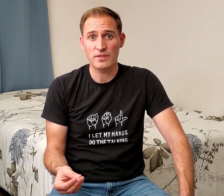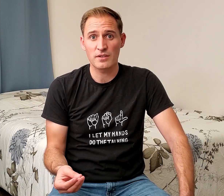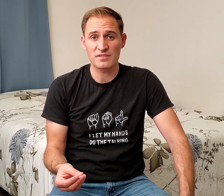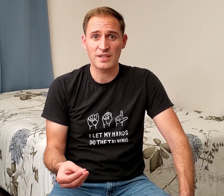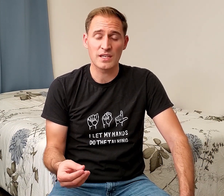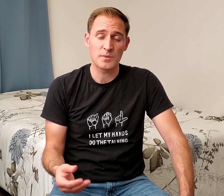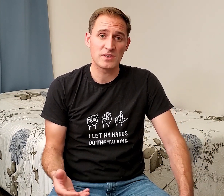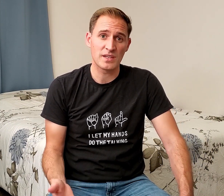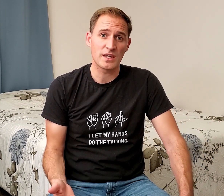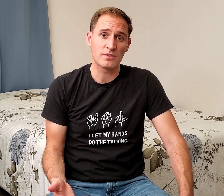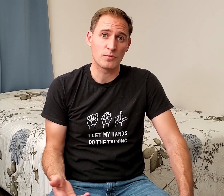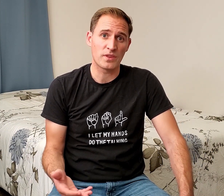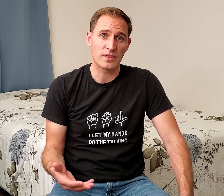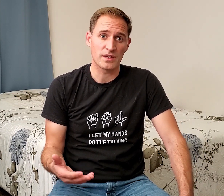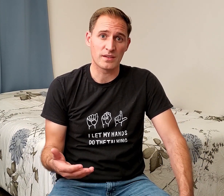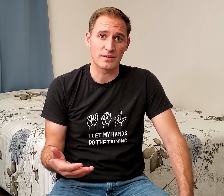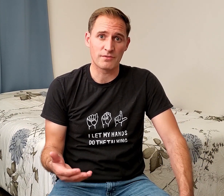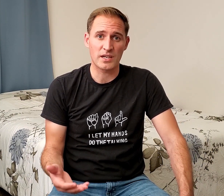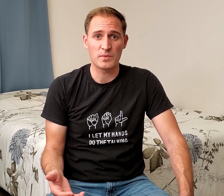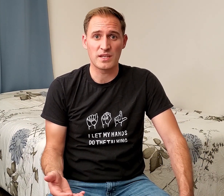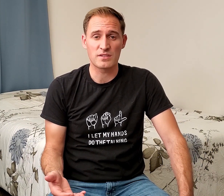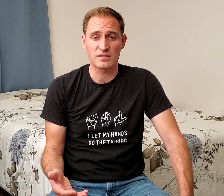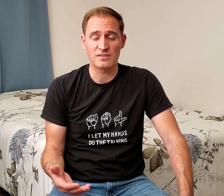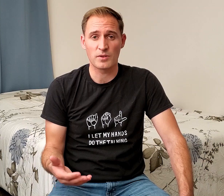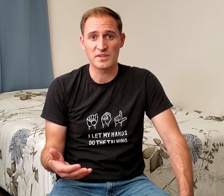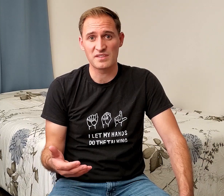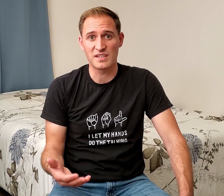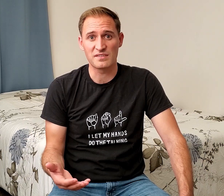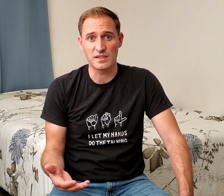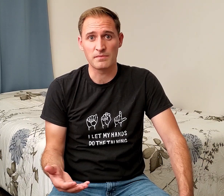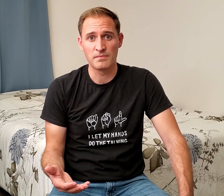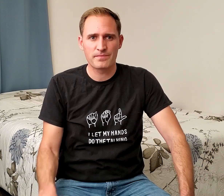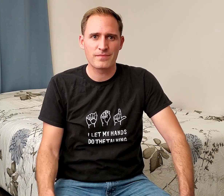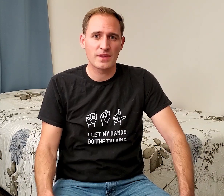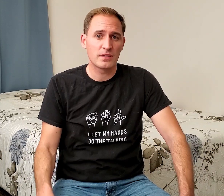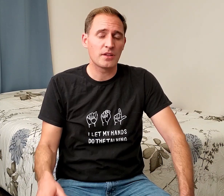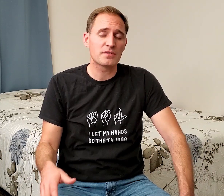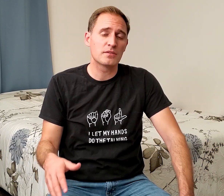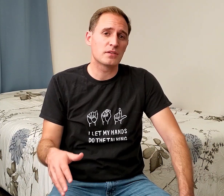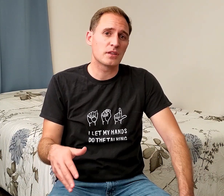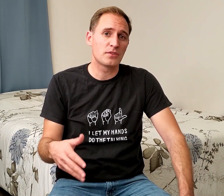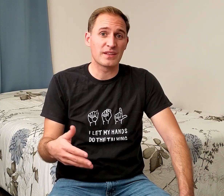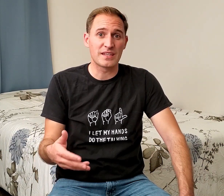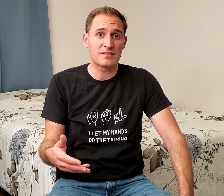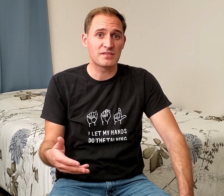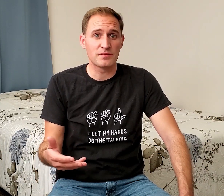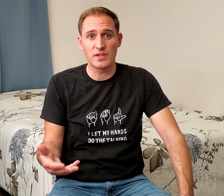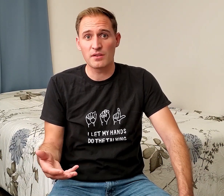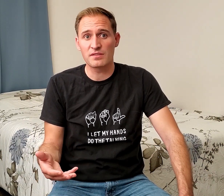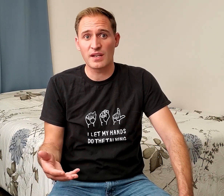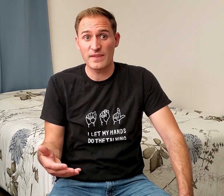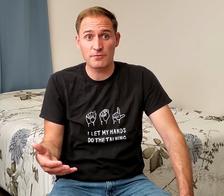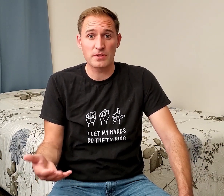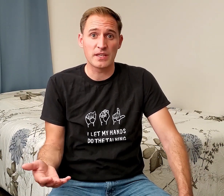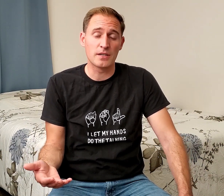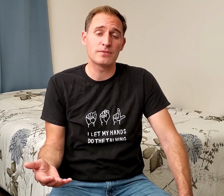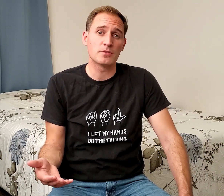you're staying up-to-date with the recommendations from the CDC. And I'll also include the links to some videos that I found really helpful with